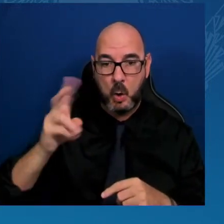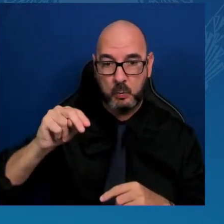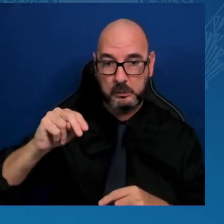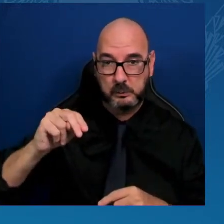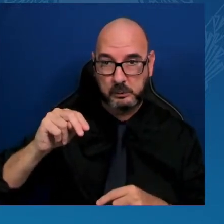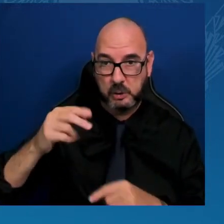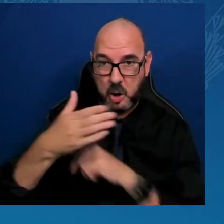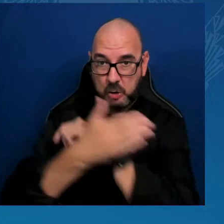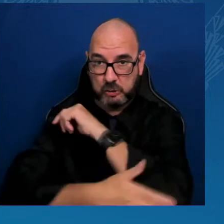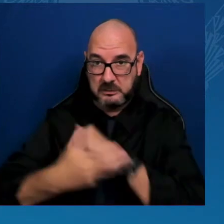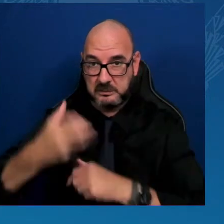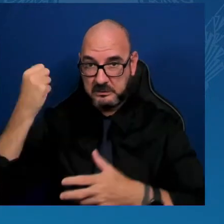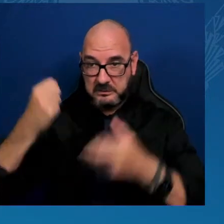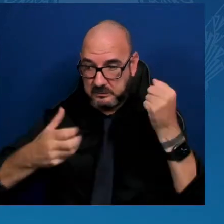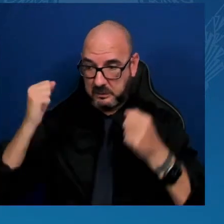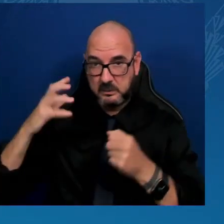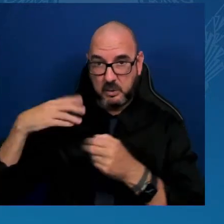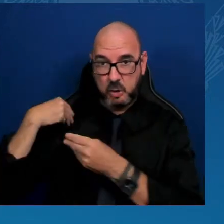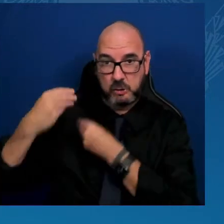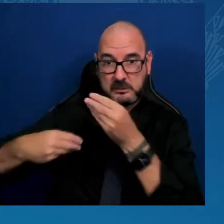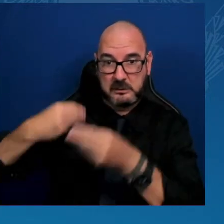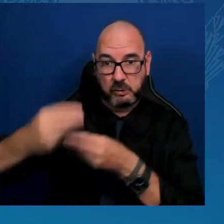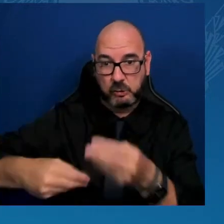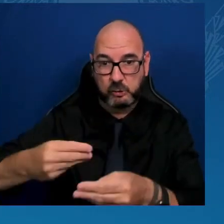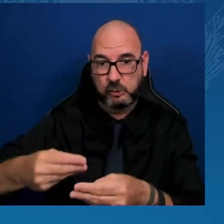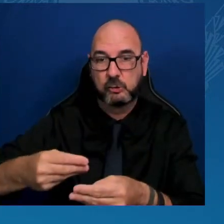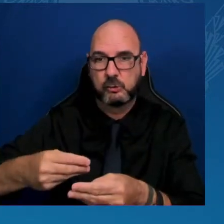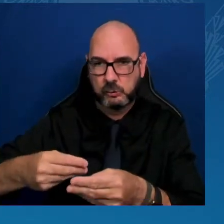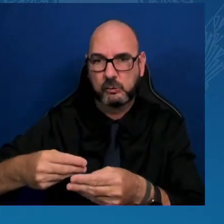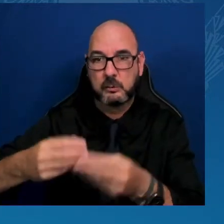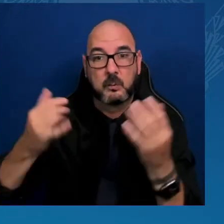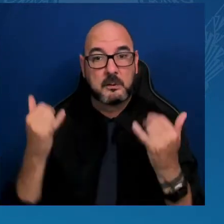So, at this moment in history, I say: